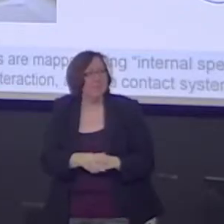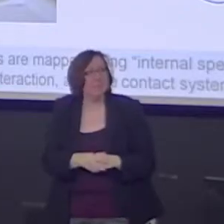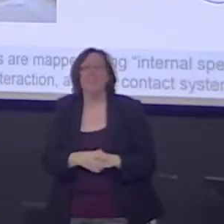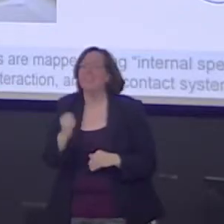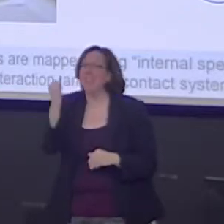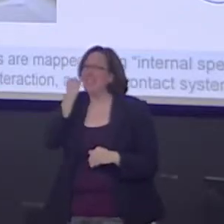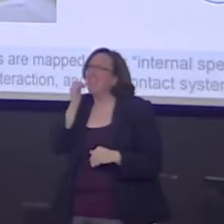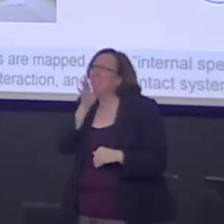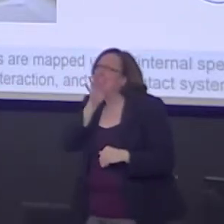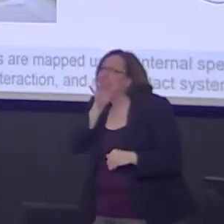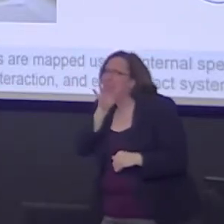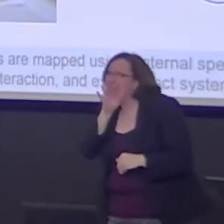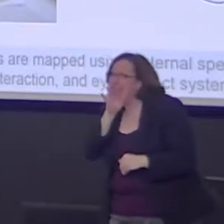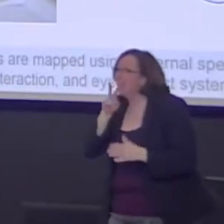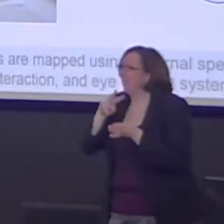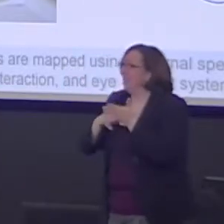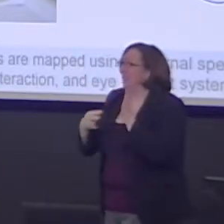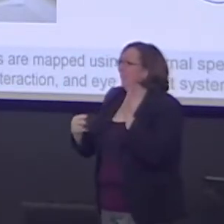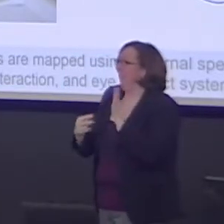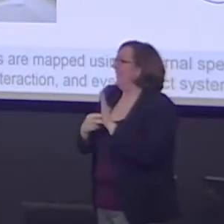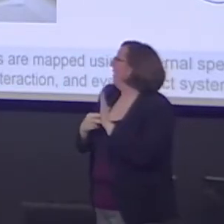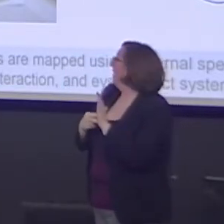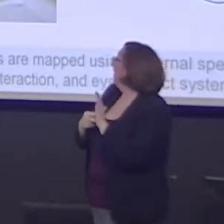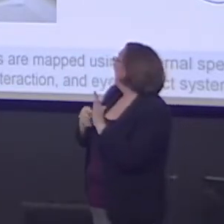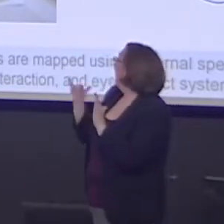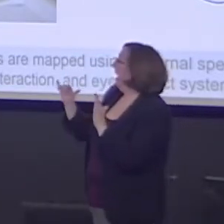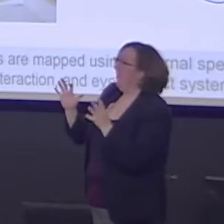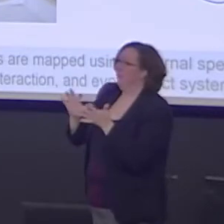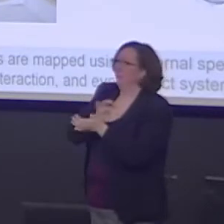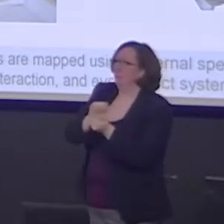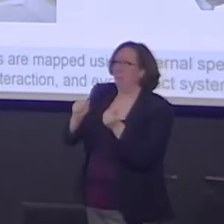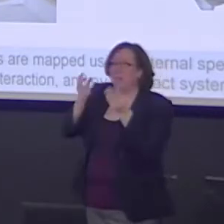the head movement then destroys the images that we obtain.